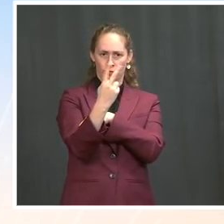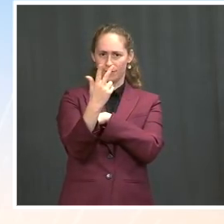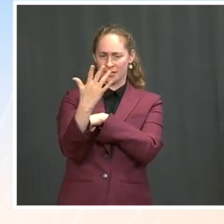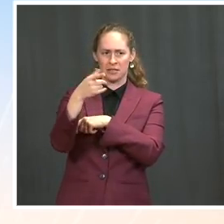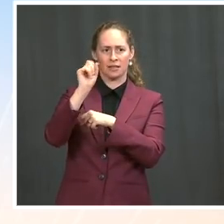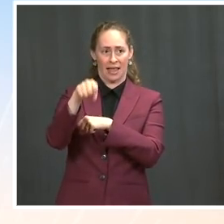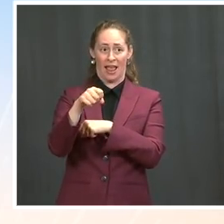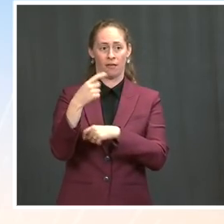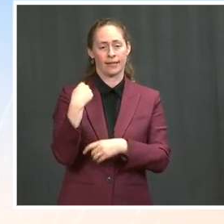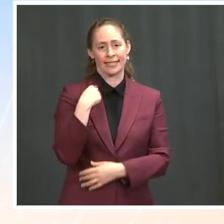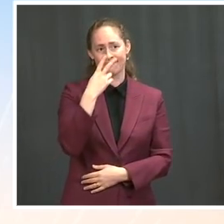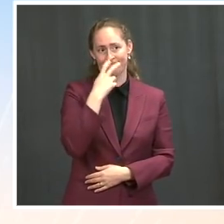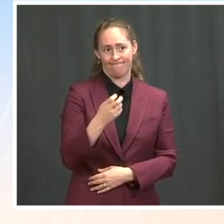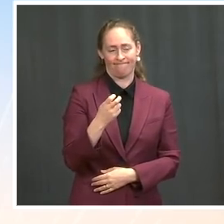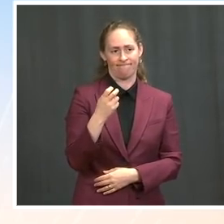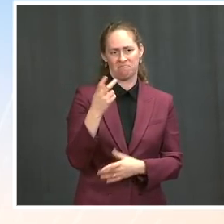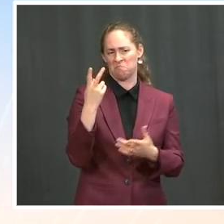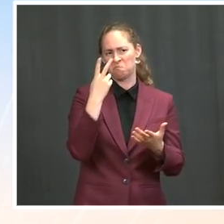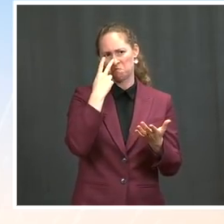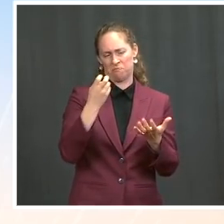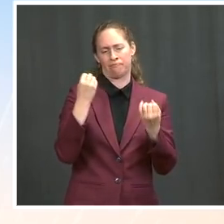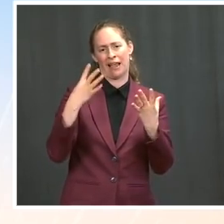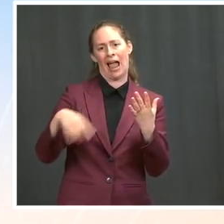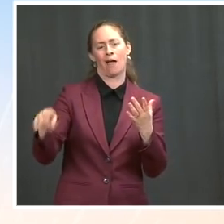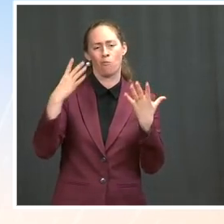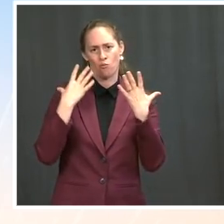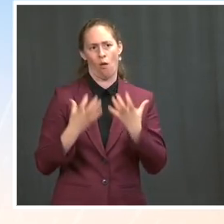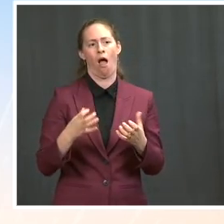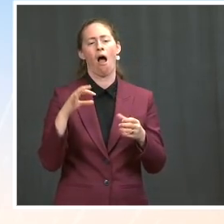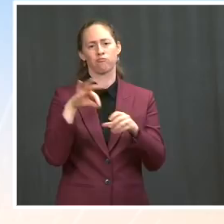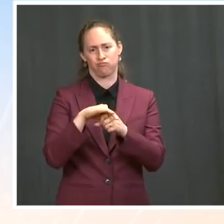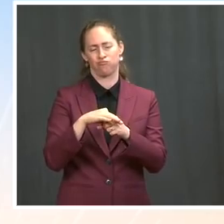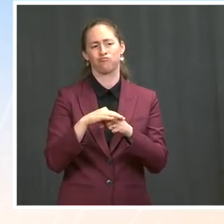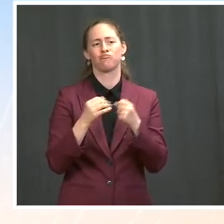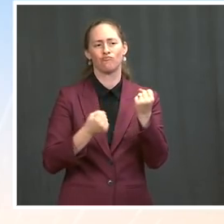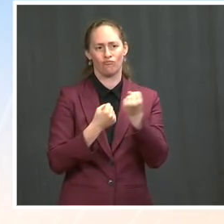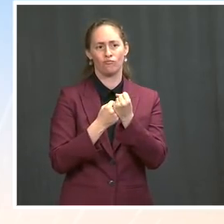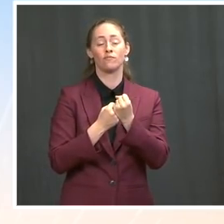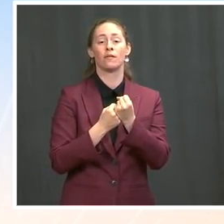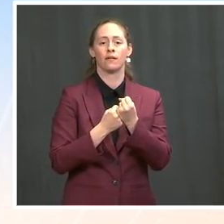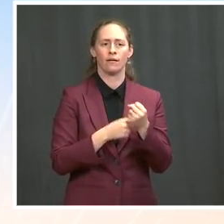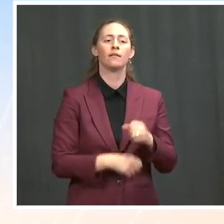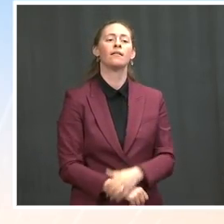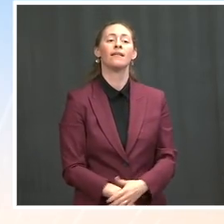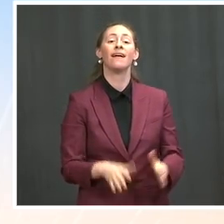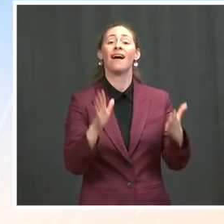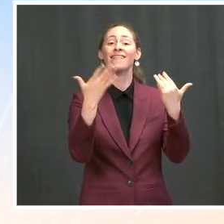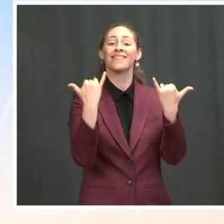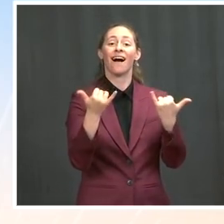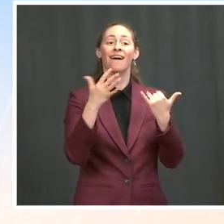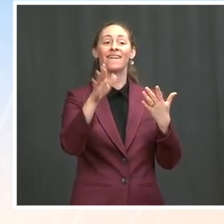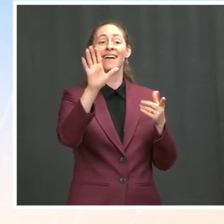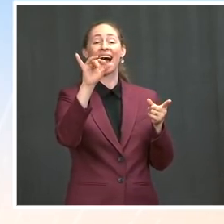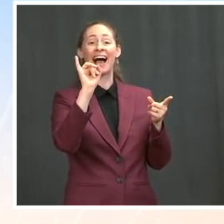who are opposed to that. I will note, though, as I said earlier, that if the vote is unsuccessful, I suspect --